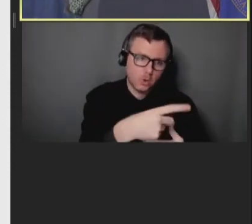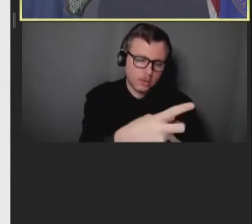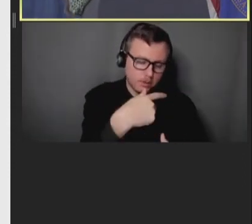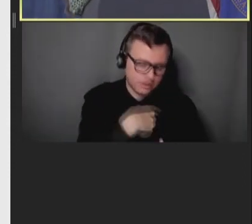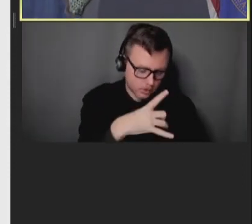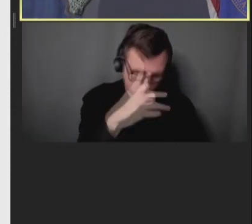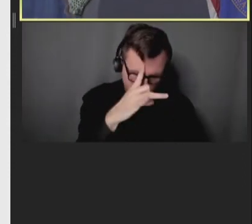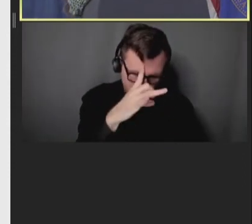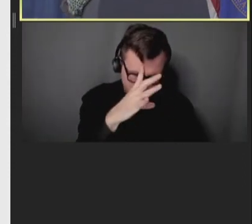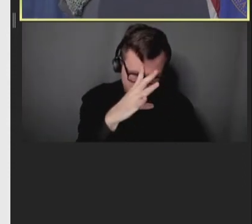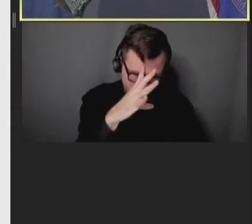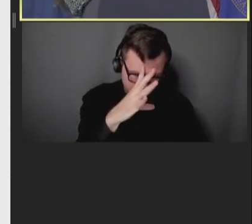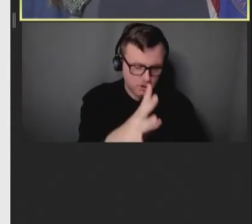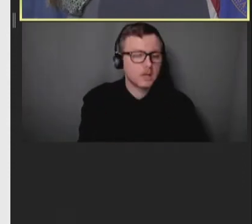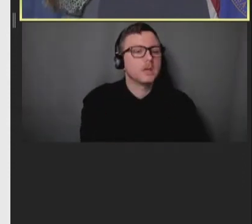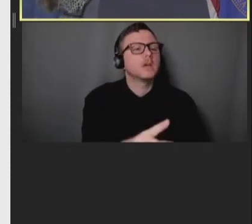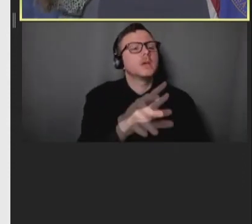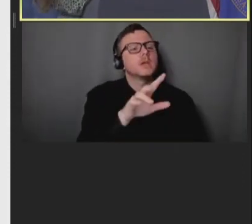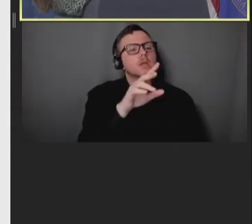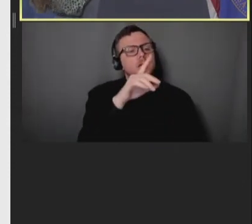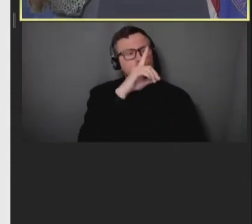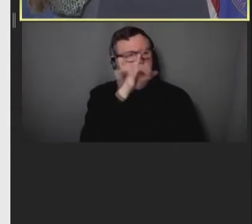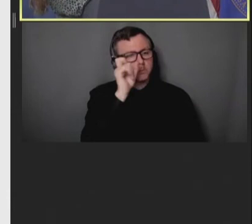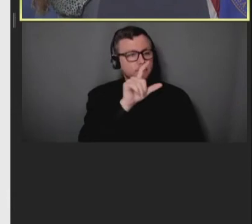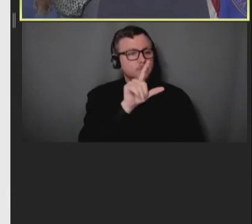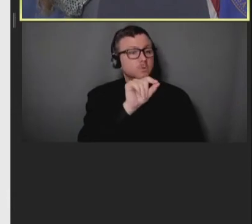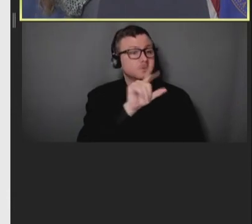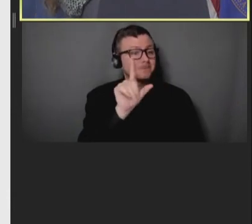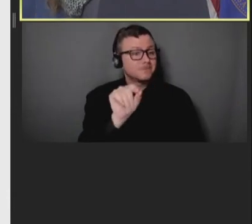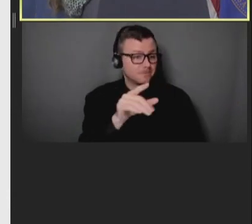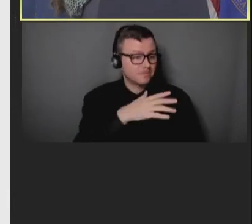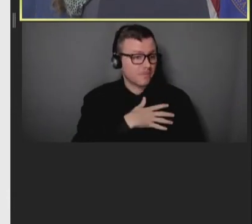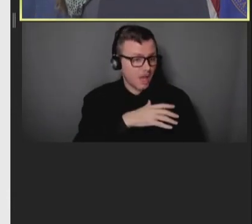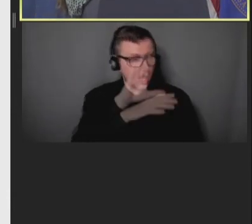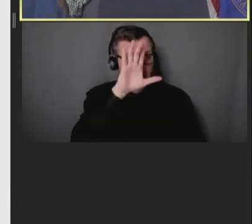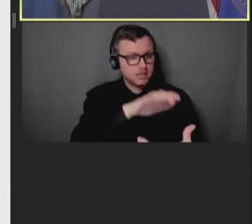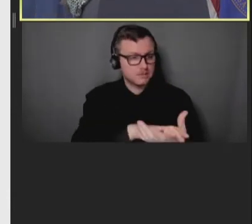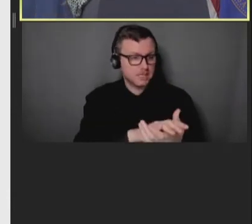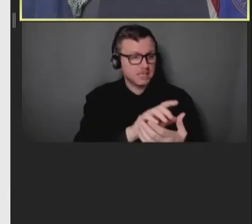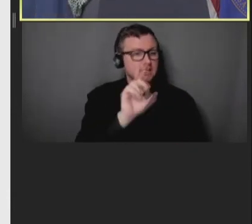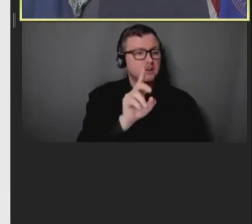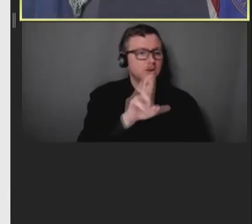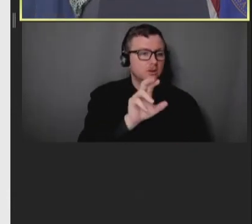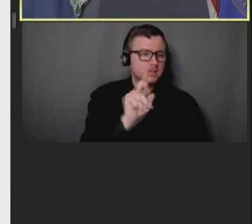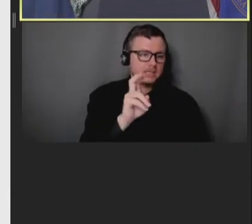In the summer of 2020, my husband, Dr. Stephen Rath, who we'll call Steve from here on out,